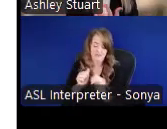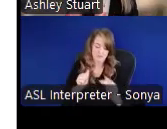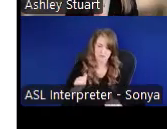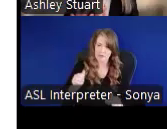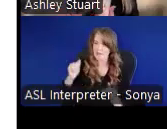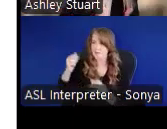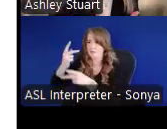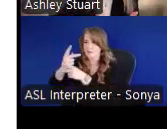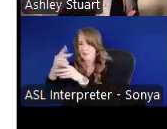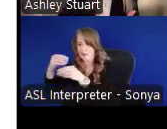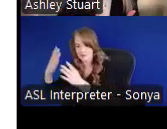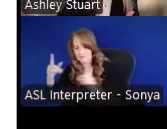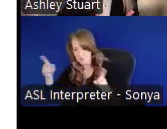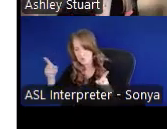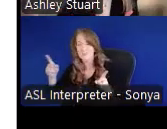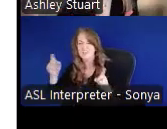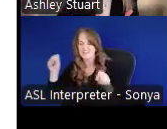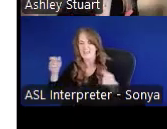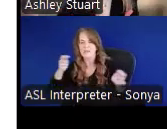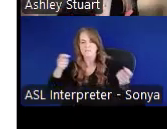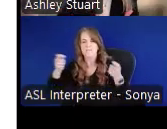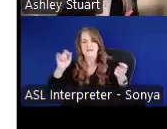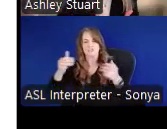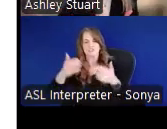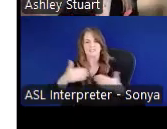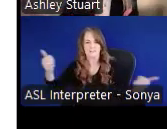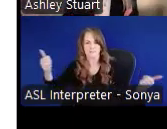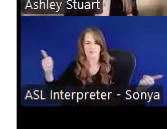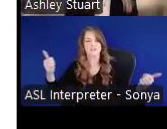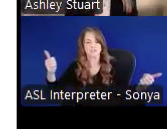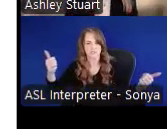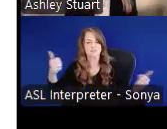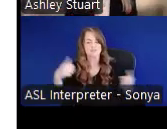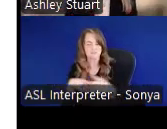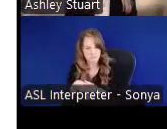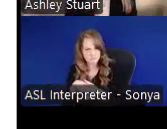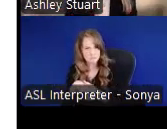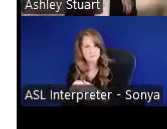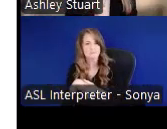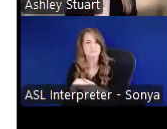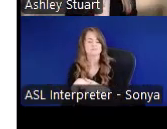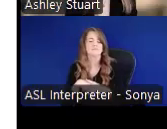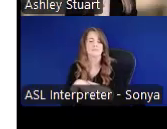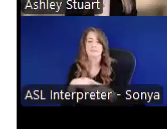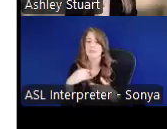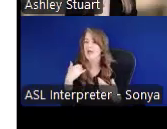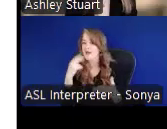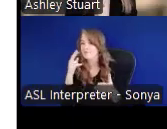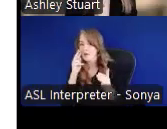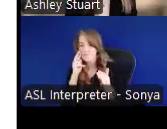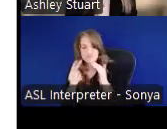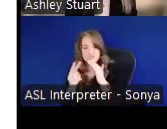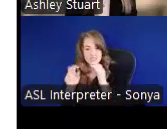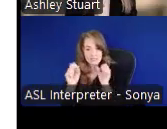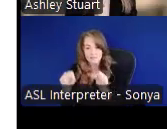managing the separation when the from the caregiver. So having these really predictable routines in the day where the